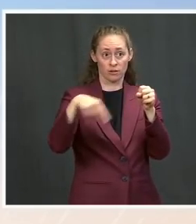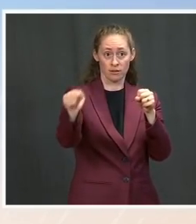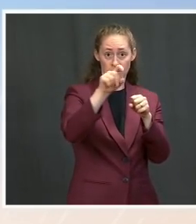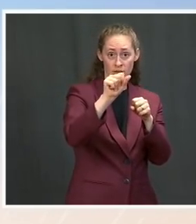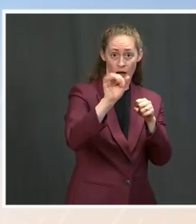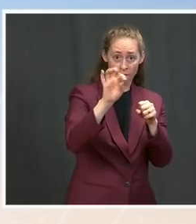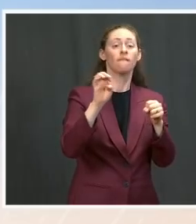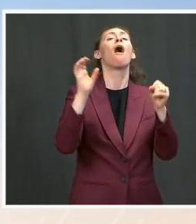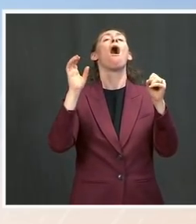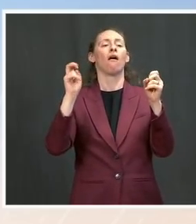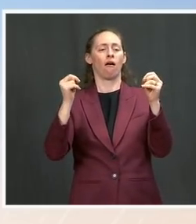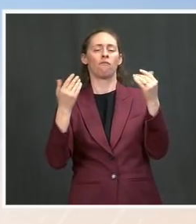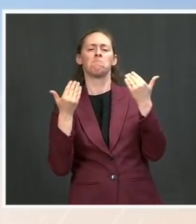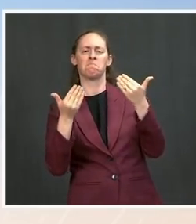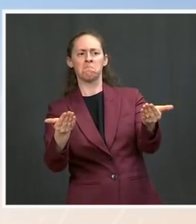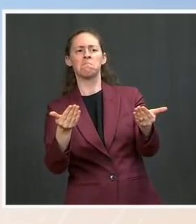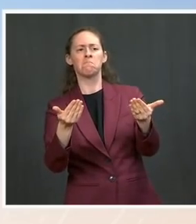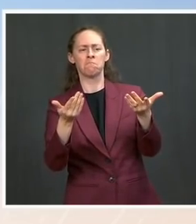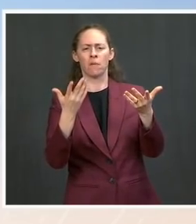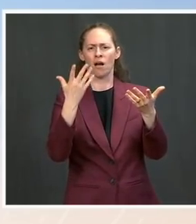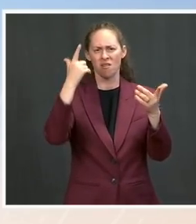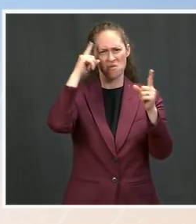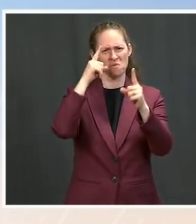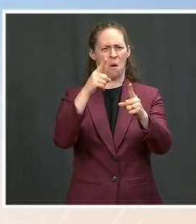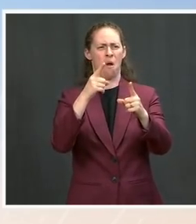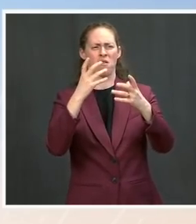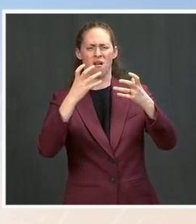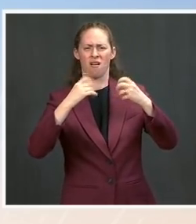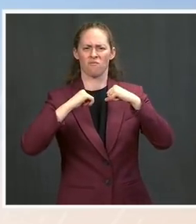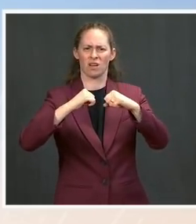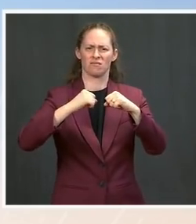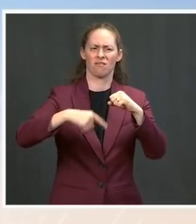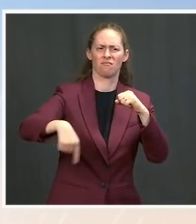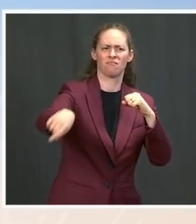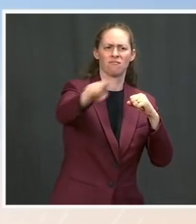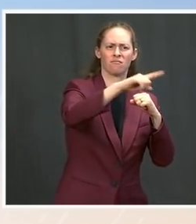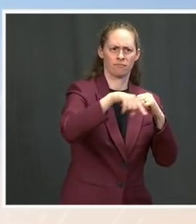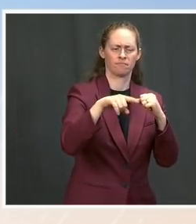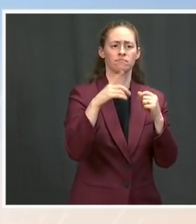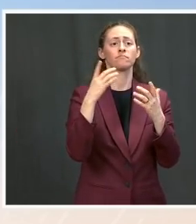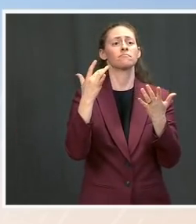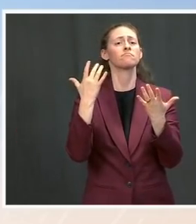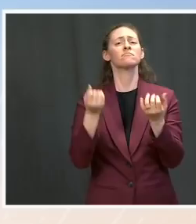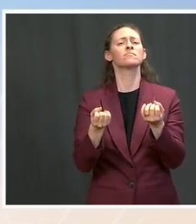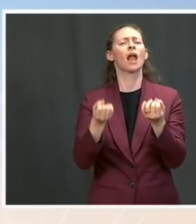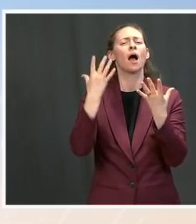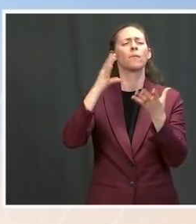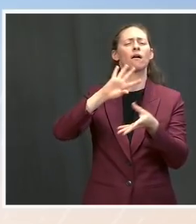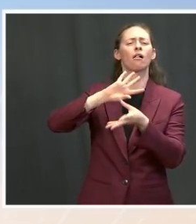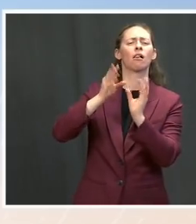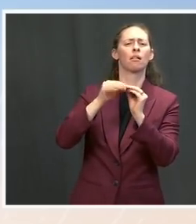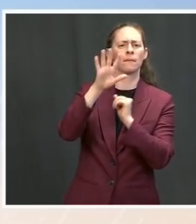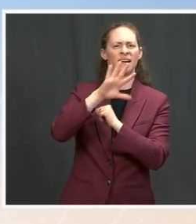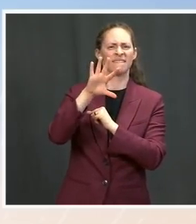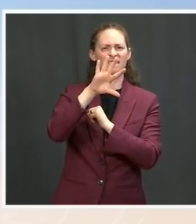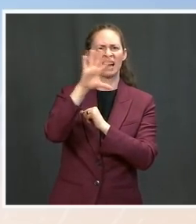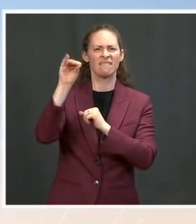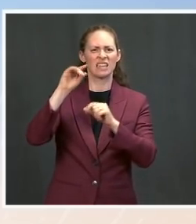So the CDC engaged with around 50 stakeholders that are on the frontlines in this pandemic and have requisite perspective for the guidance.